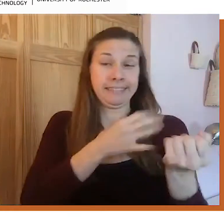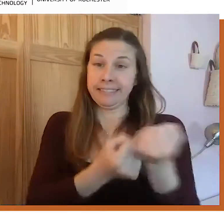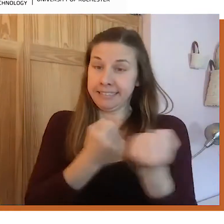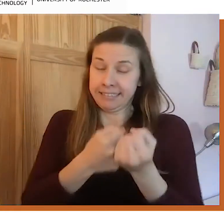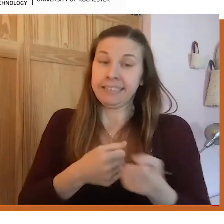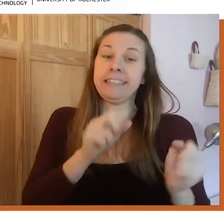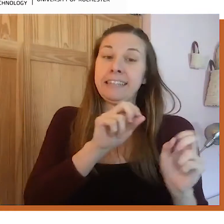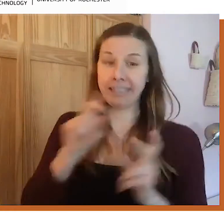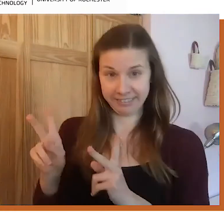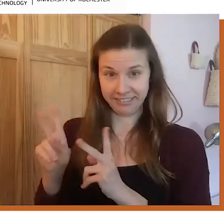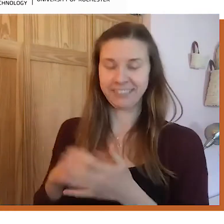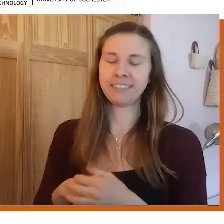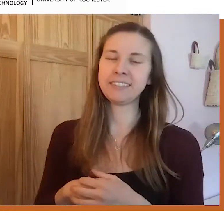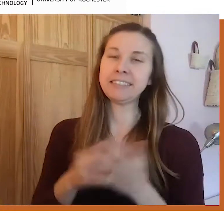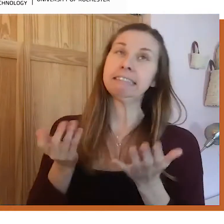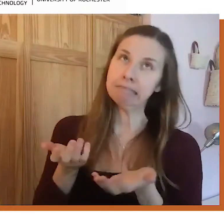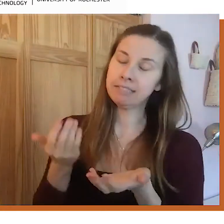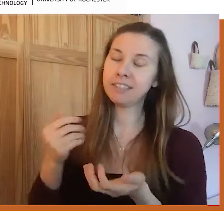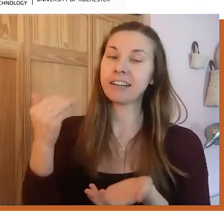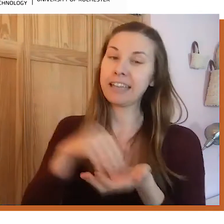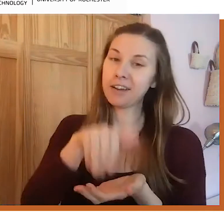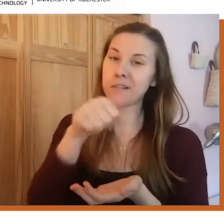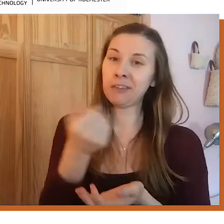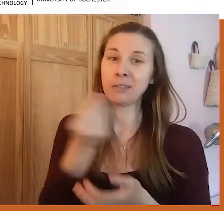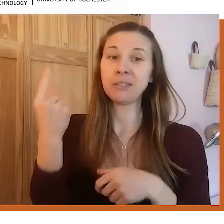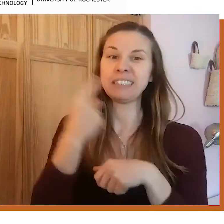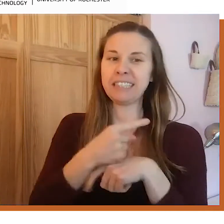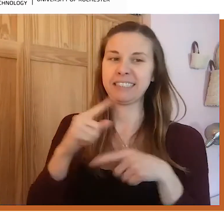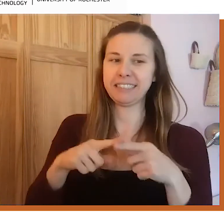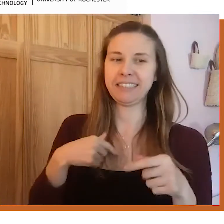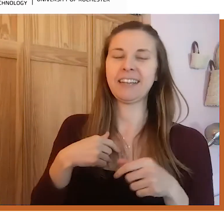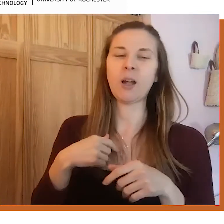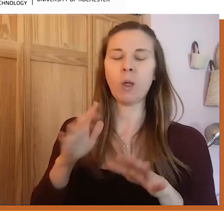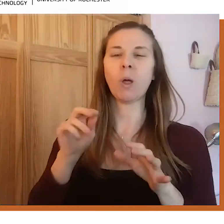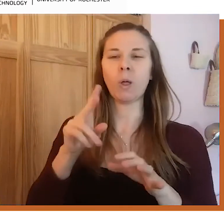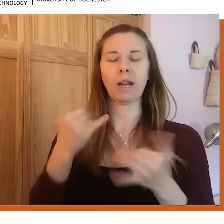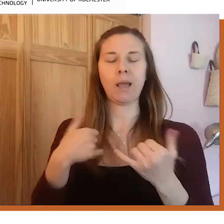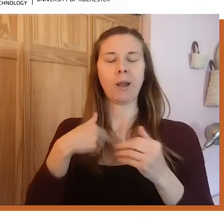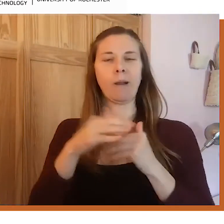so I realized that I thought I wanted to go back to the Deaf school so I could be involved in anything that I wanted to, so I went back